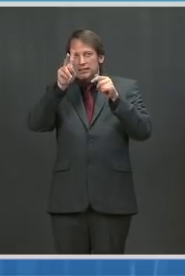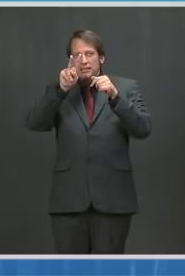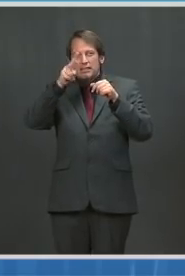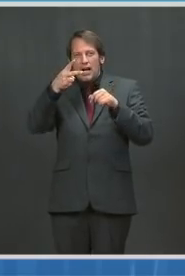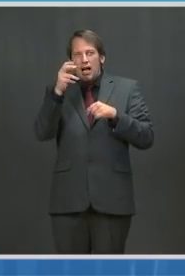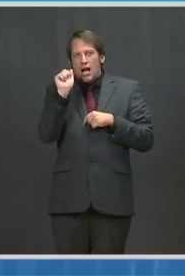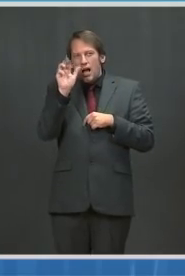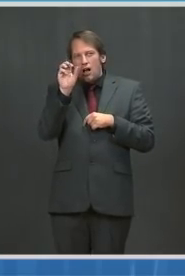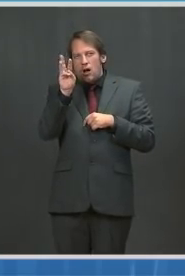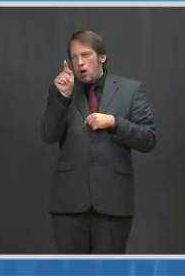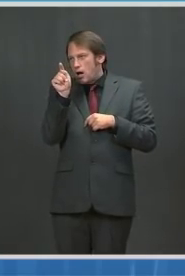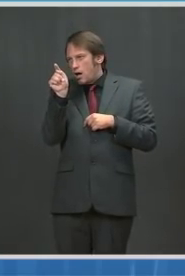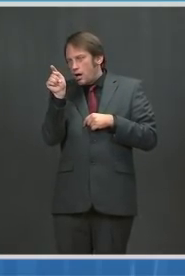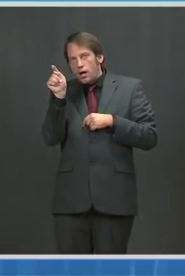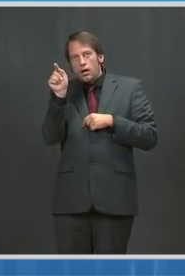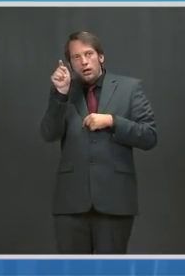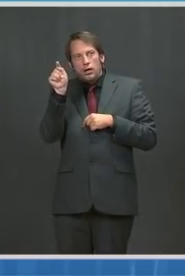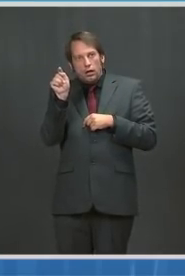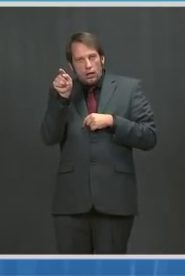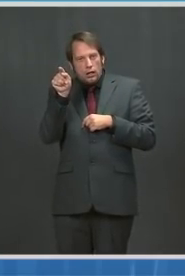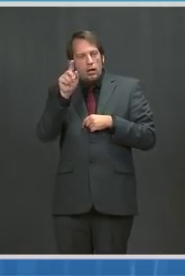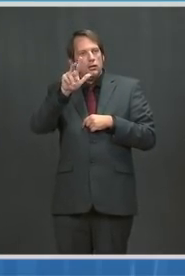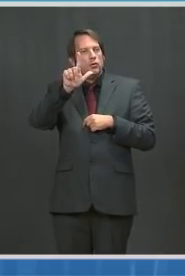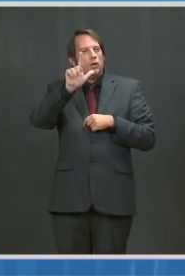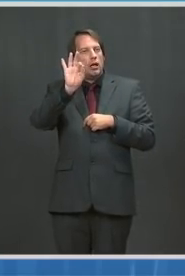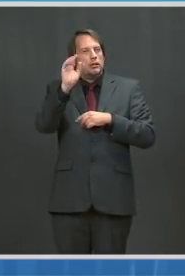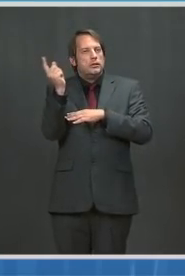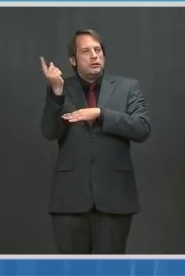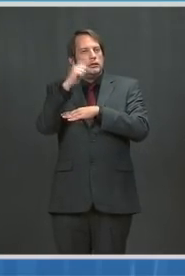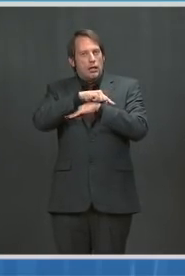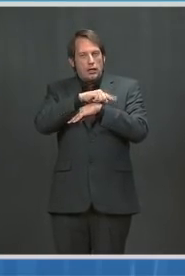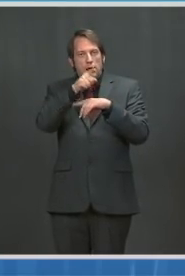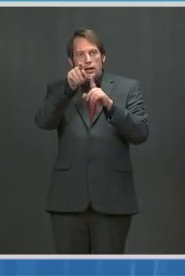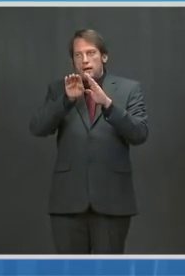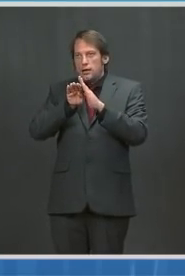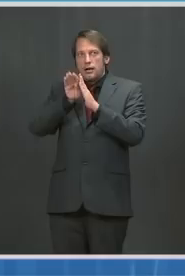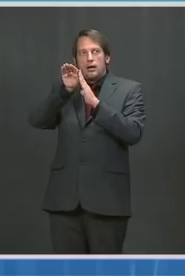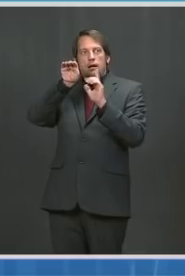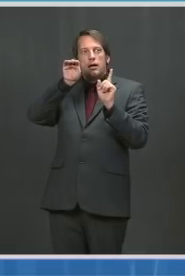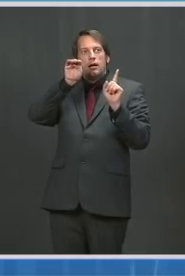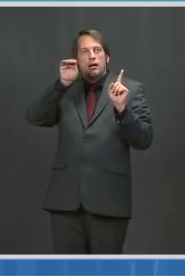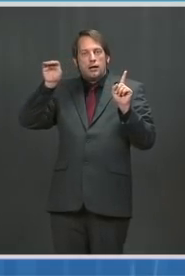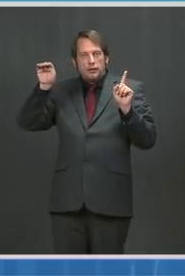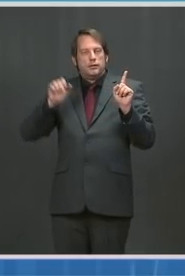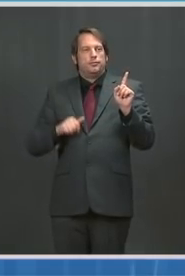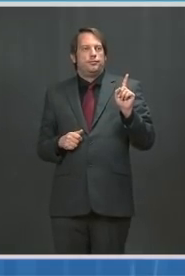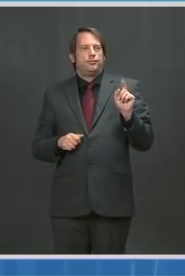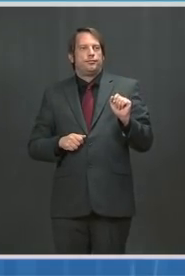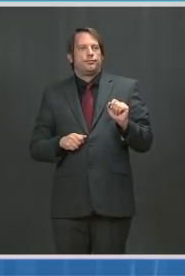It peaked up and stayed up well beyond the 209 days. Next slide.